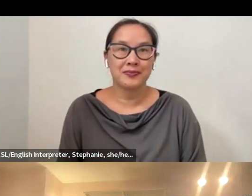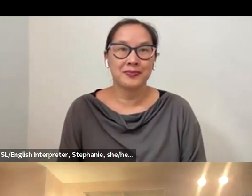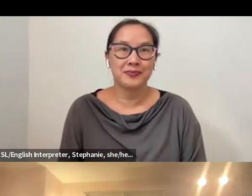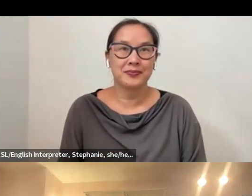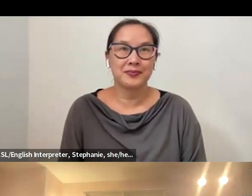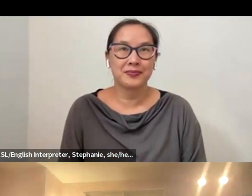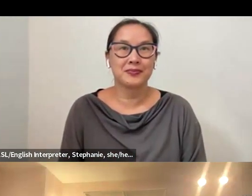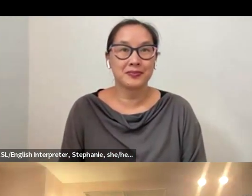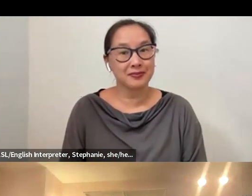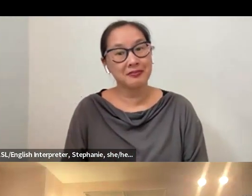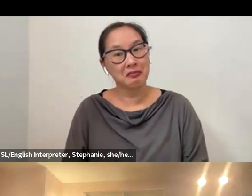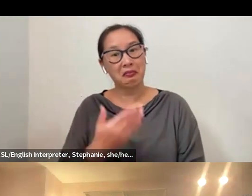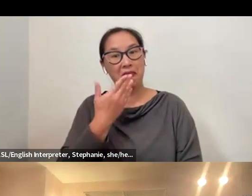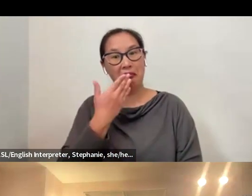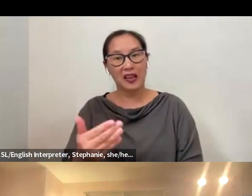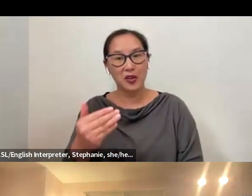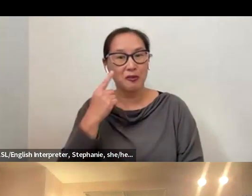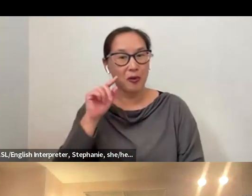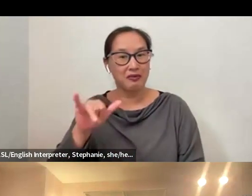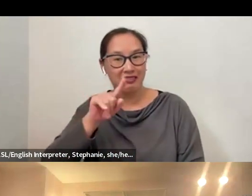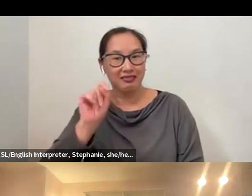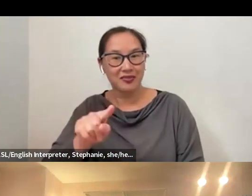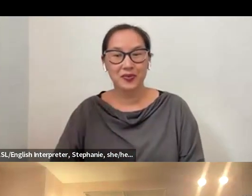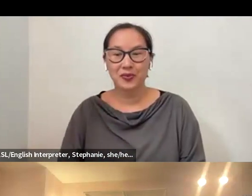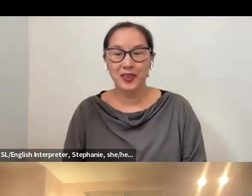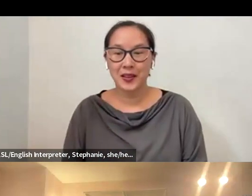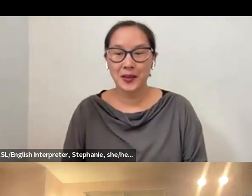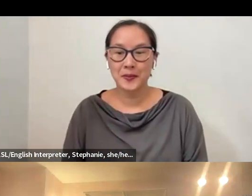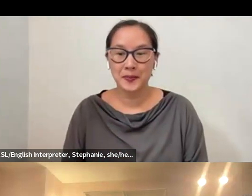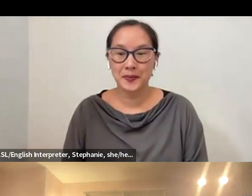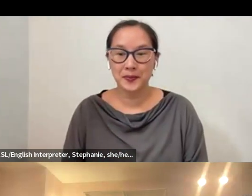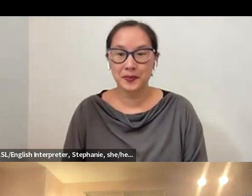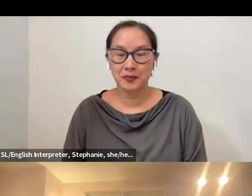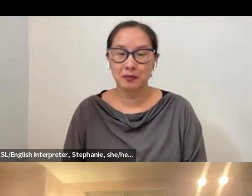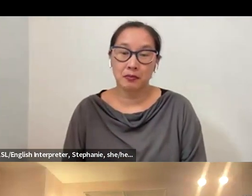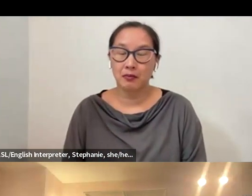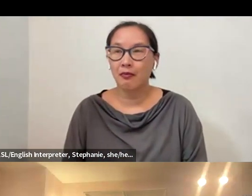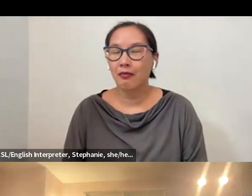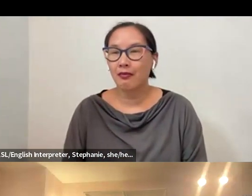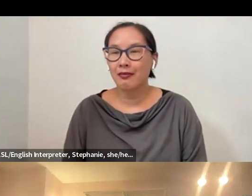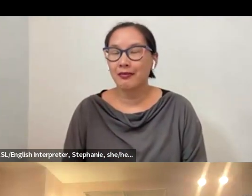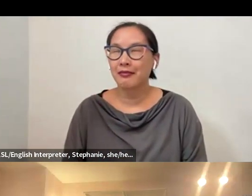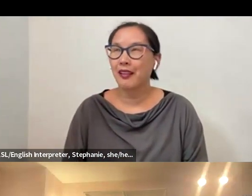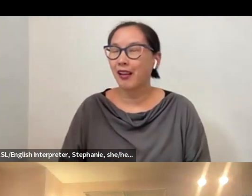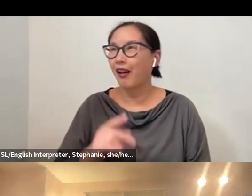Yeah. Thank you for this question. I, I immediately thought of a film that I saw recently,